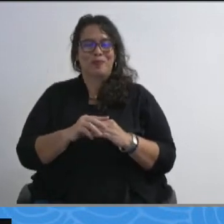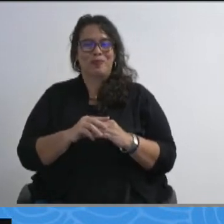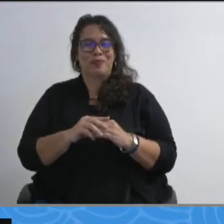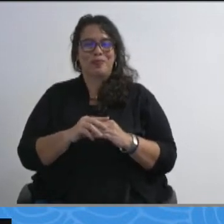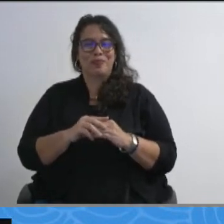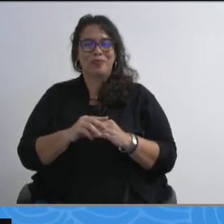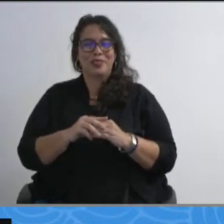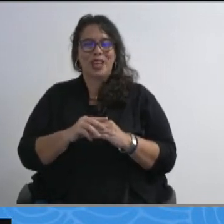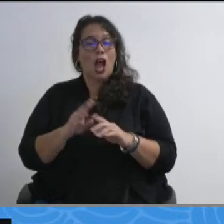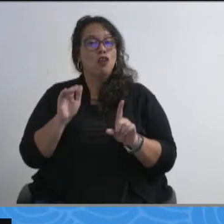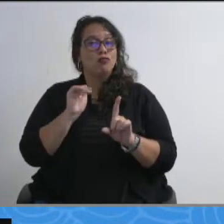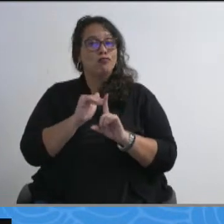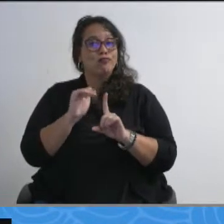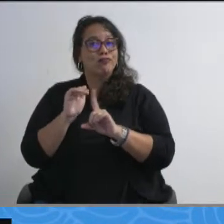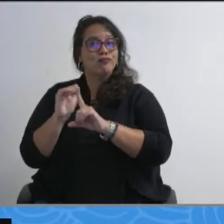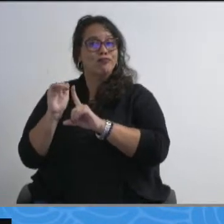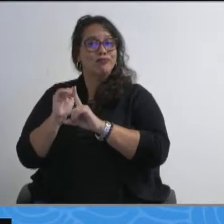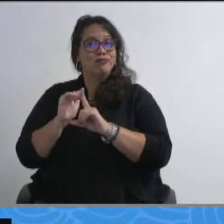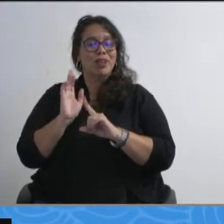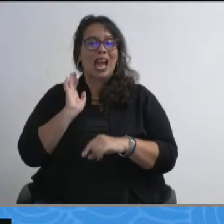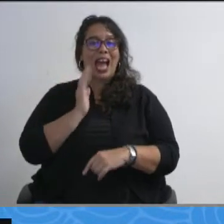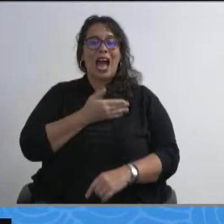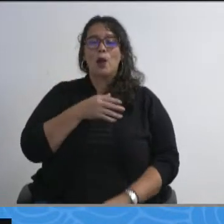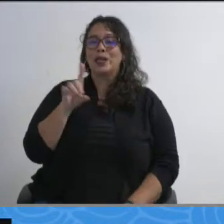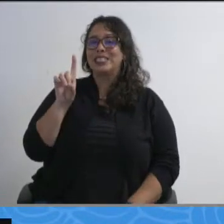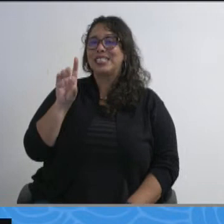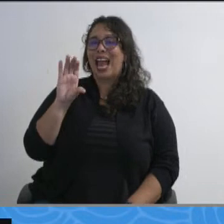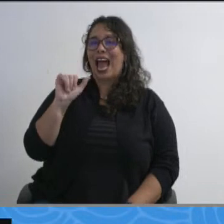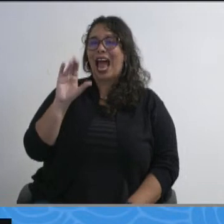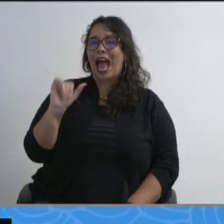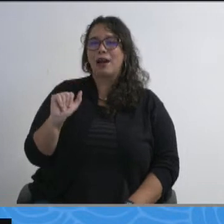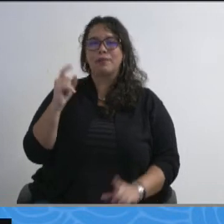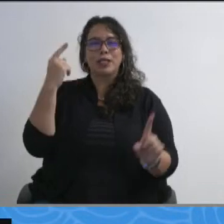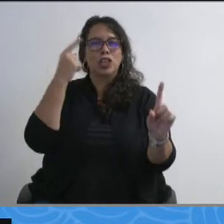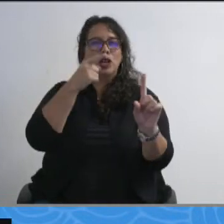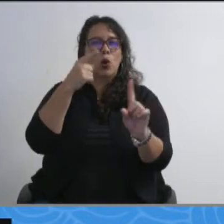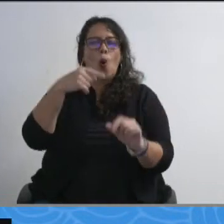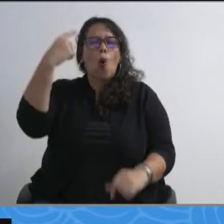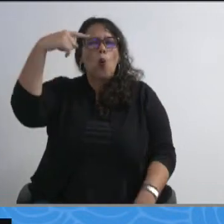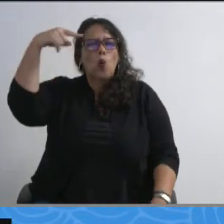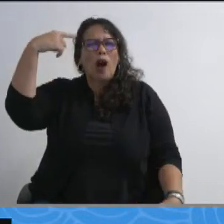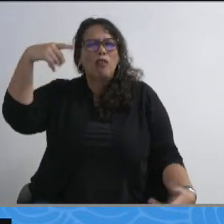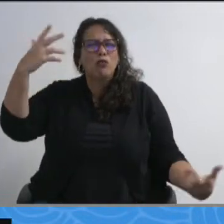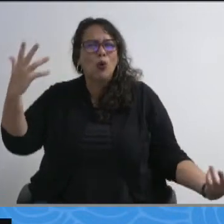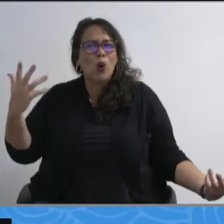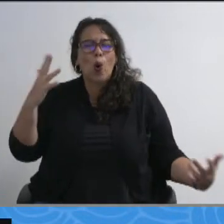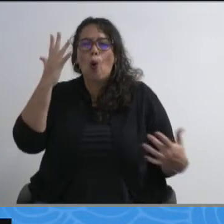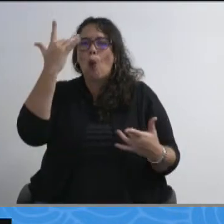As a reminder, our DCAC objectives. Why do we meet? Why do we gather together?